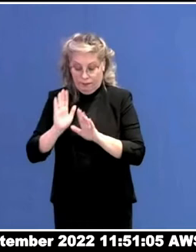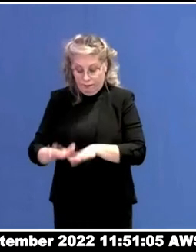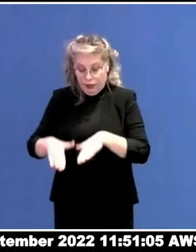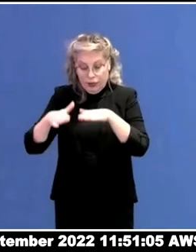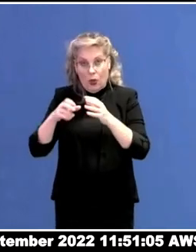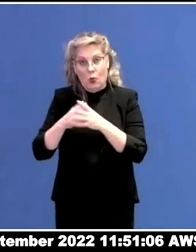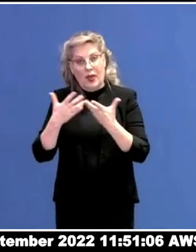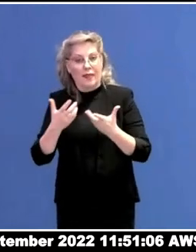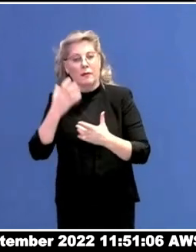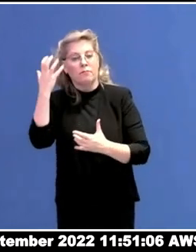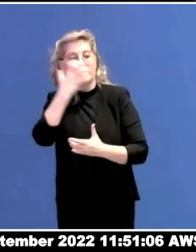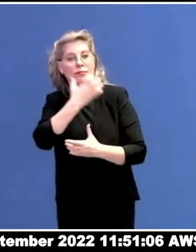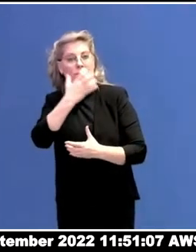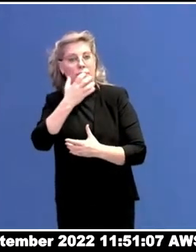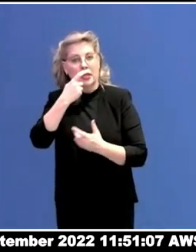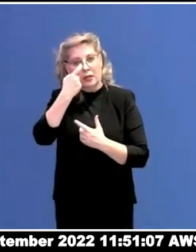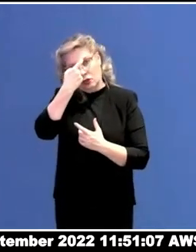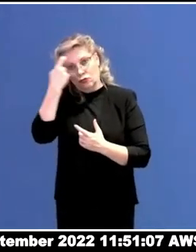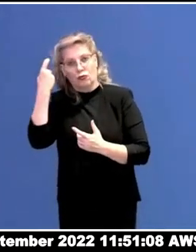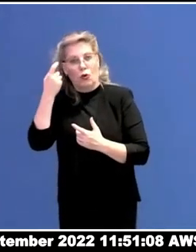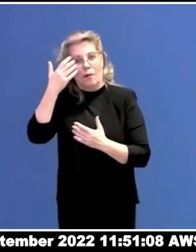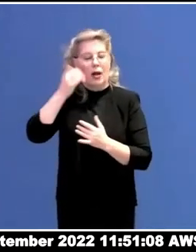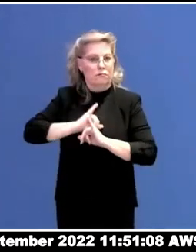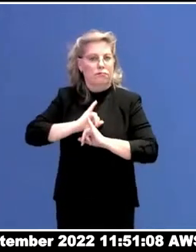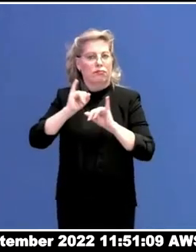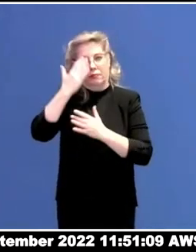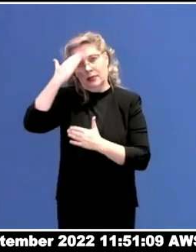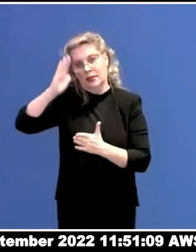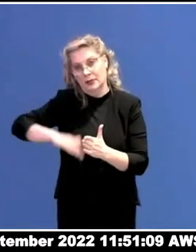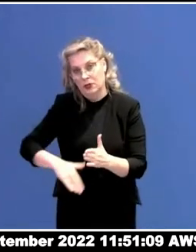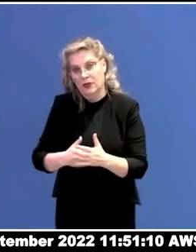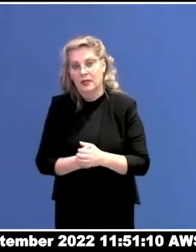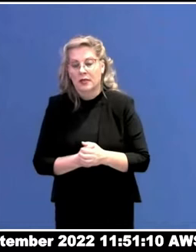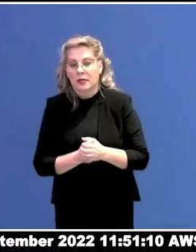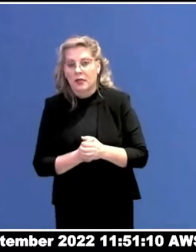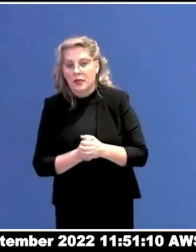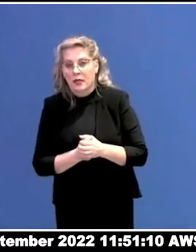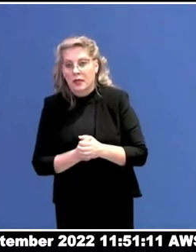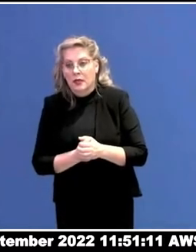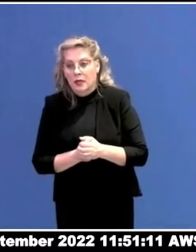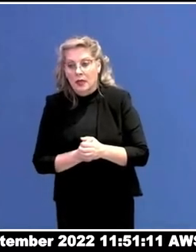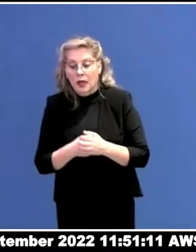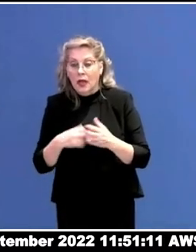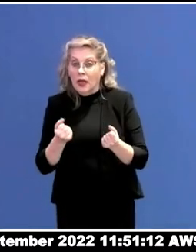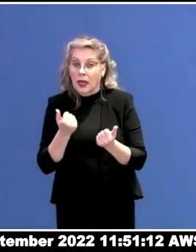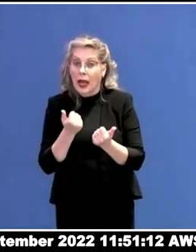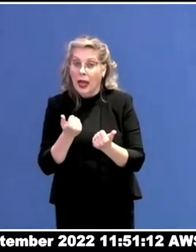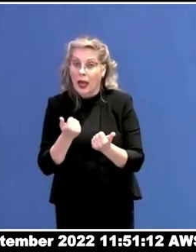So, you know, a lot of the young girls that we worked with - and bear in mind that there were 18 young girls when we first walked in, and eight weeks later when we left, there was